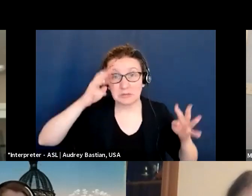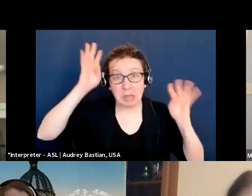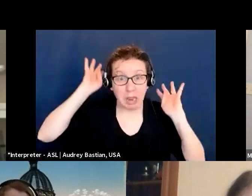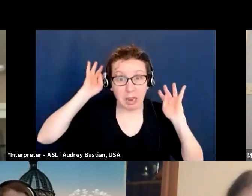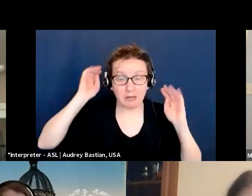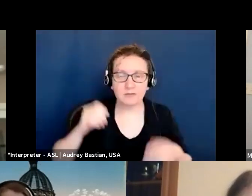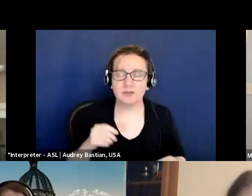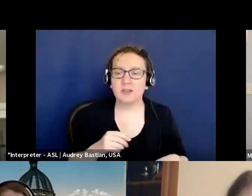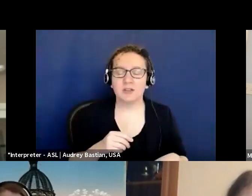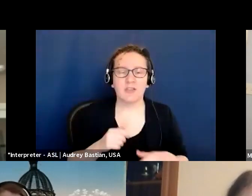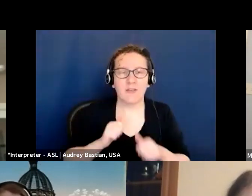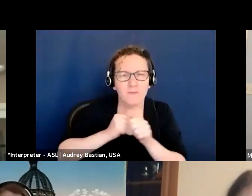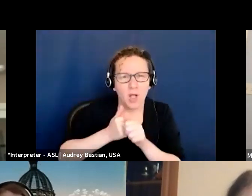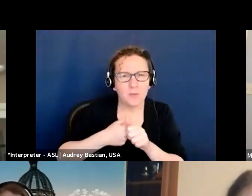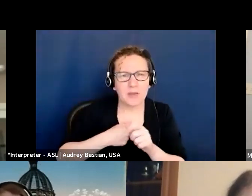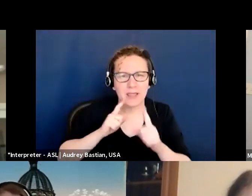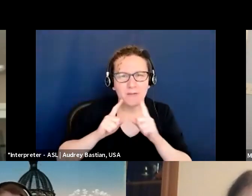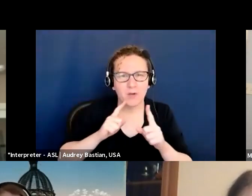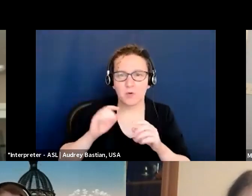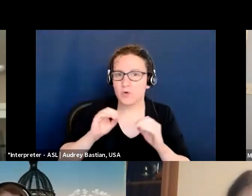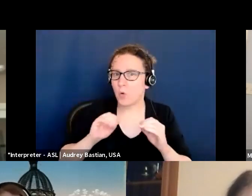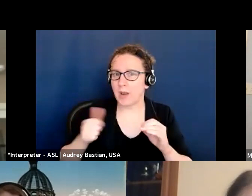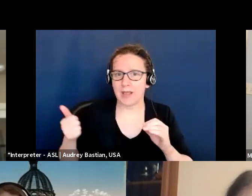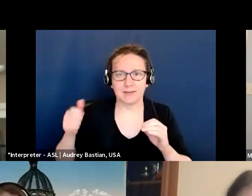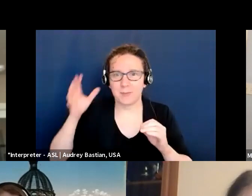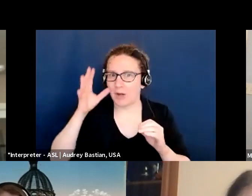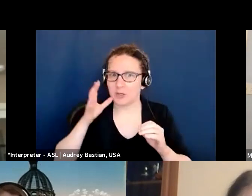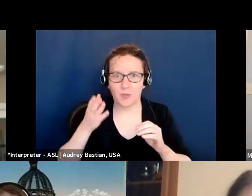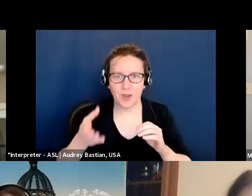and you know, like, nobody else's parents were there. But my parents wouldn't leave. So they